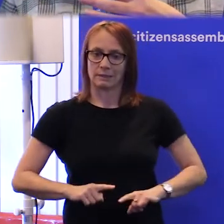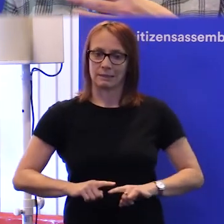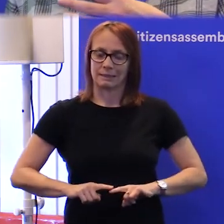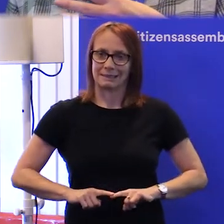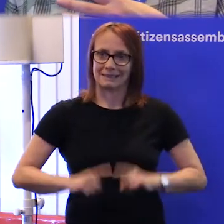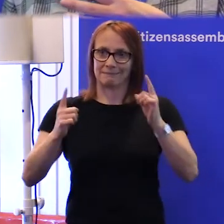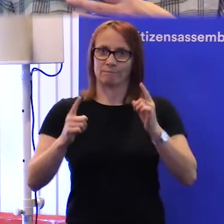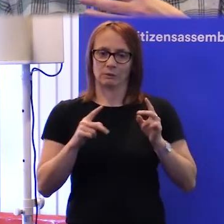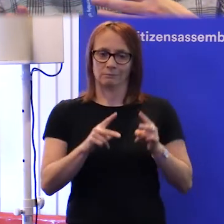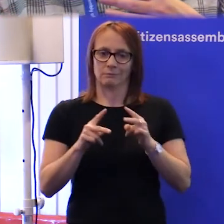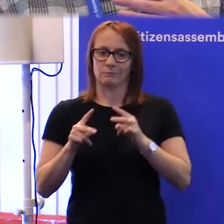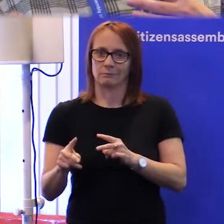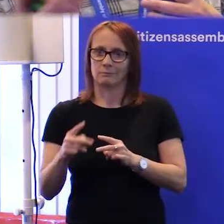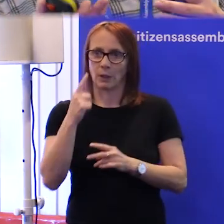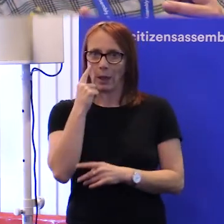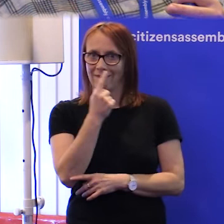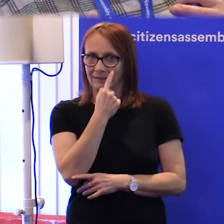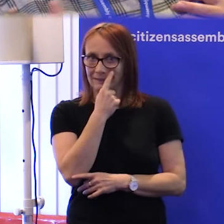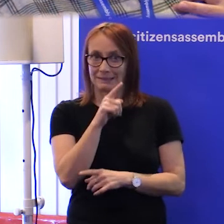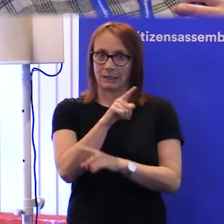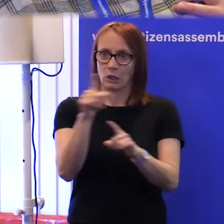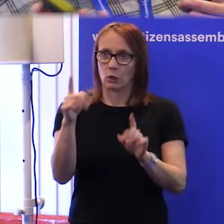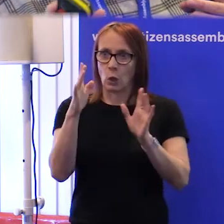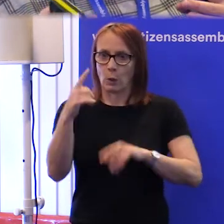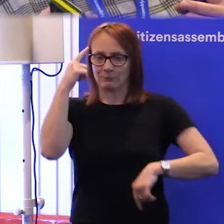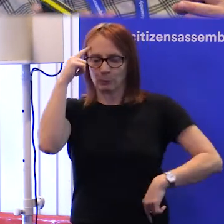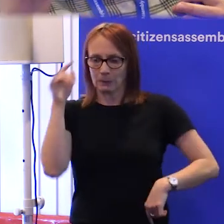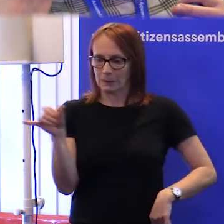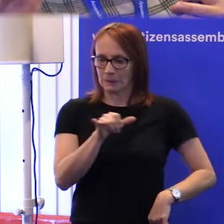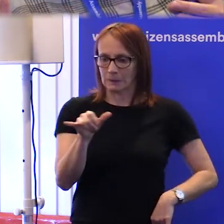individually might give more importance to one or the other and that's something